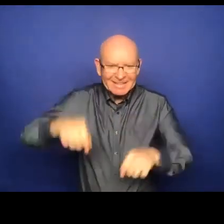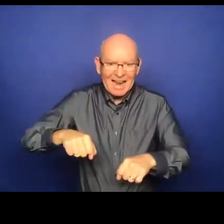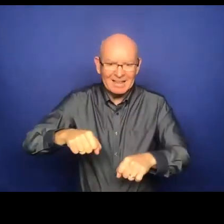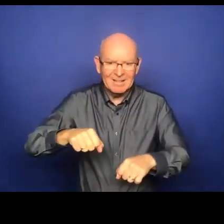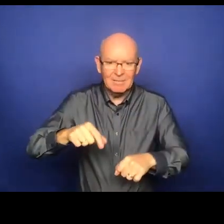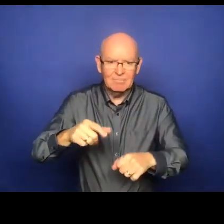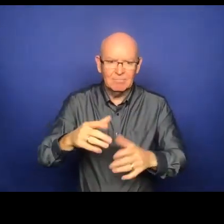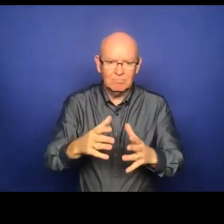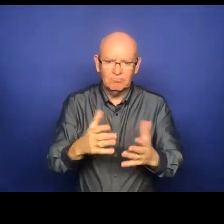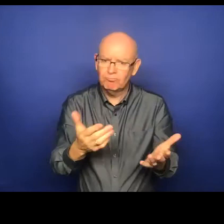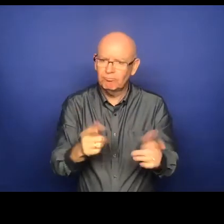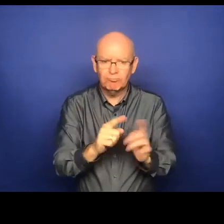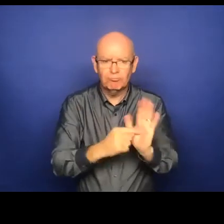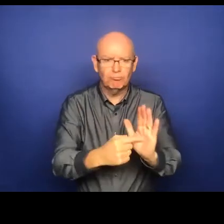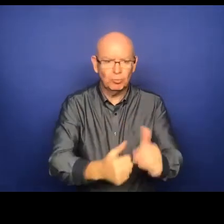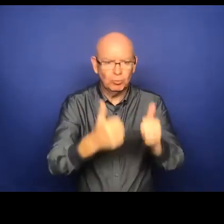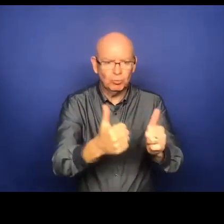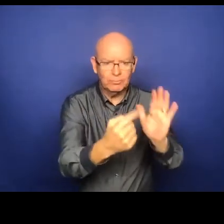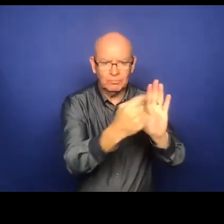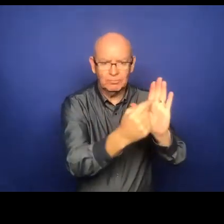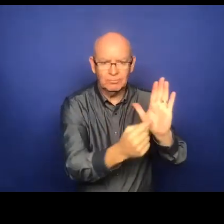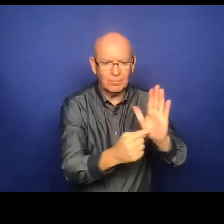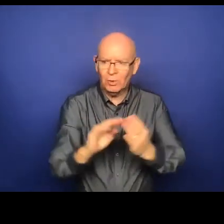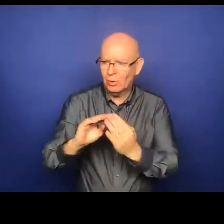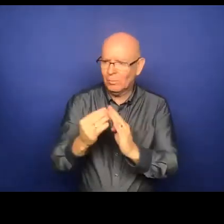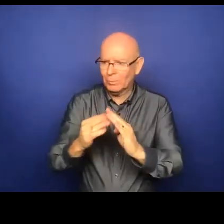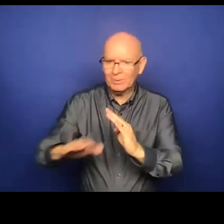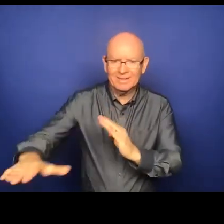data and how that data can actually be used by Government and